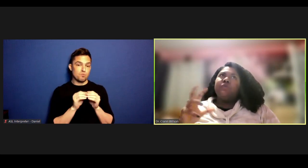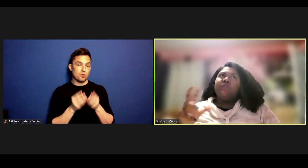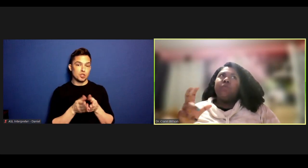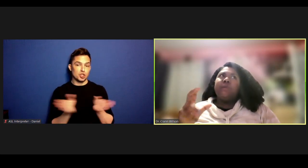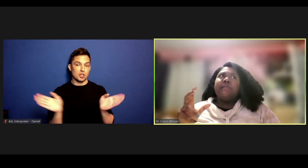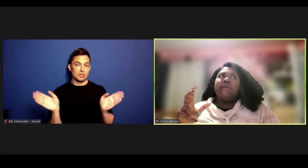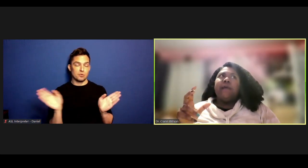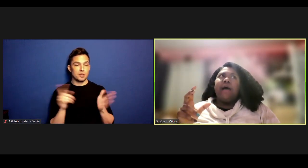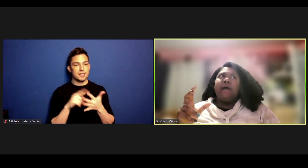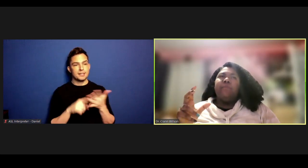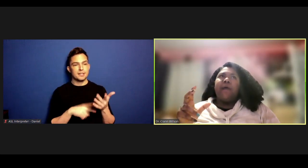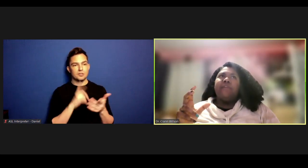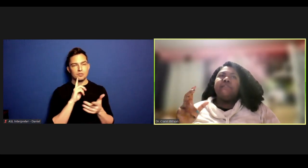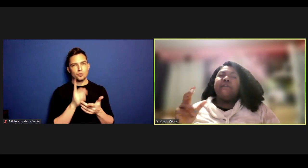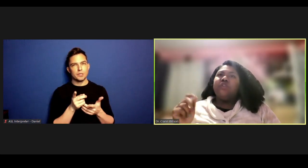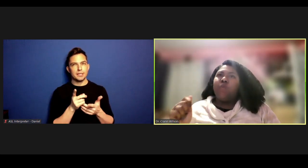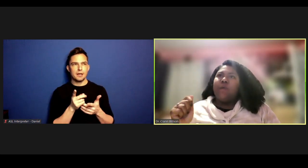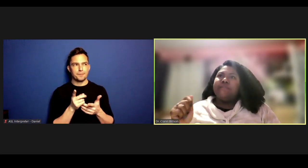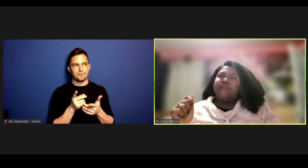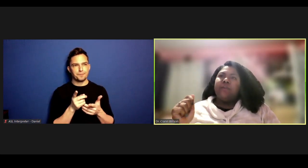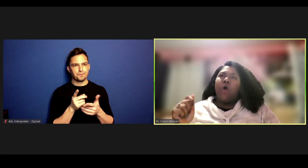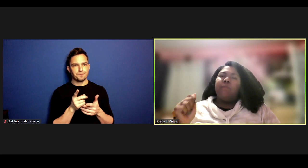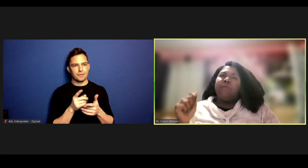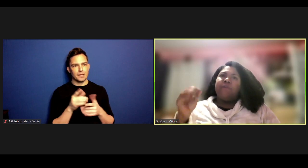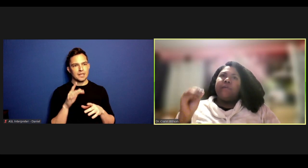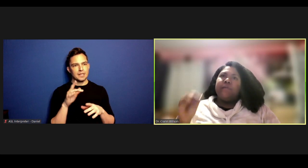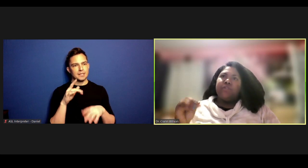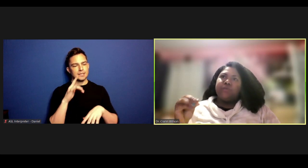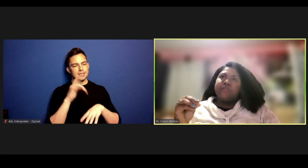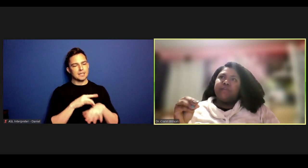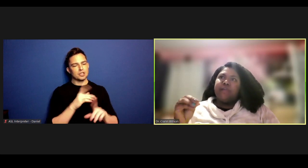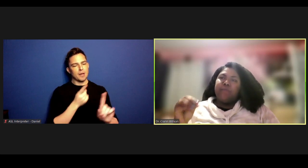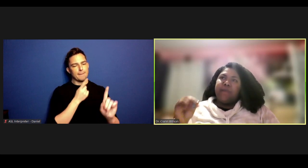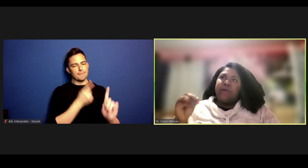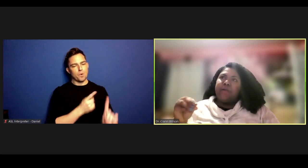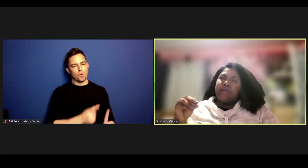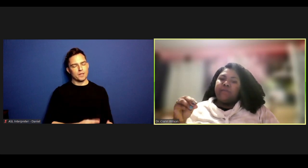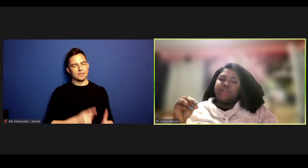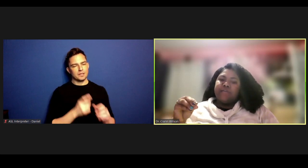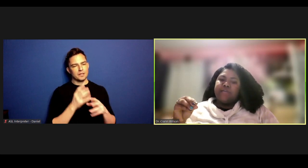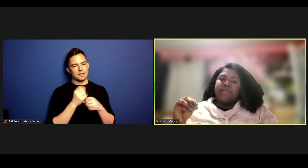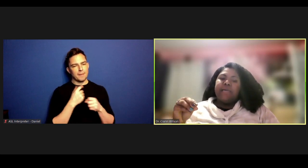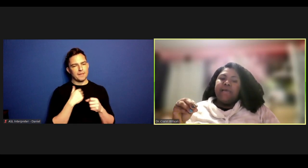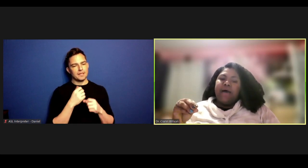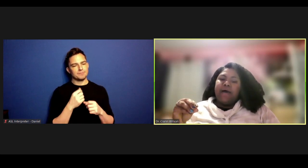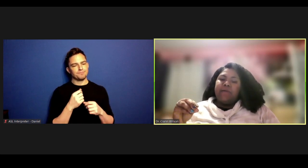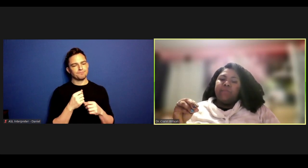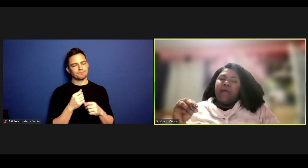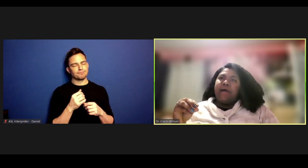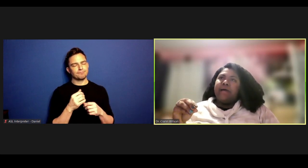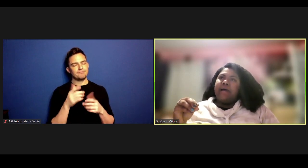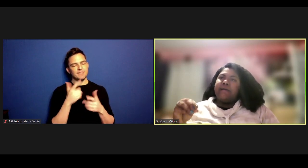were the really, I think, touchpoints that got me very interested in my area of study